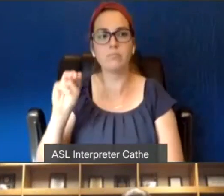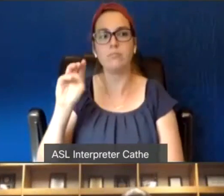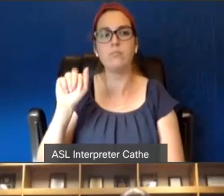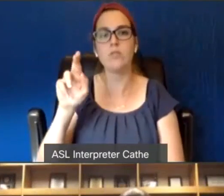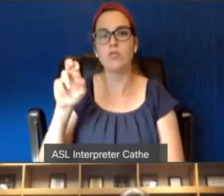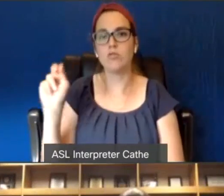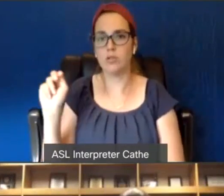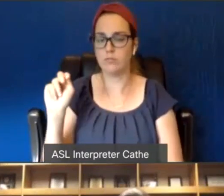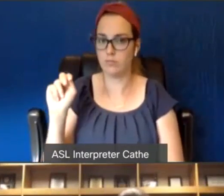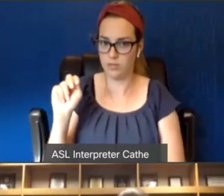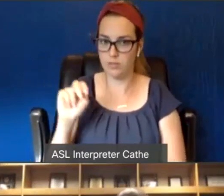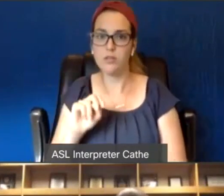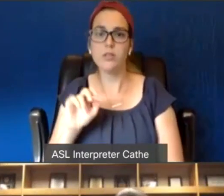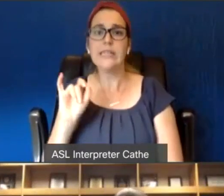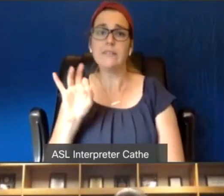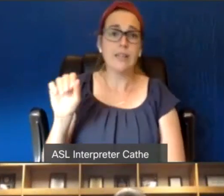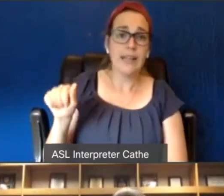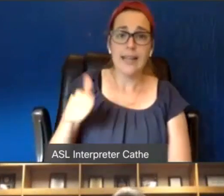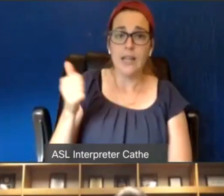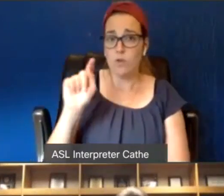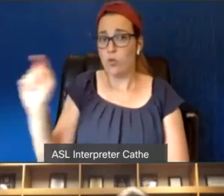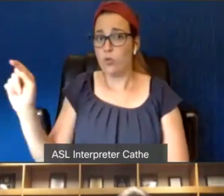or anybody could talk about innovations in terms